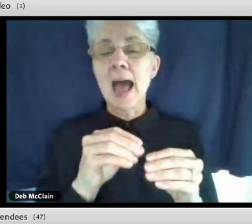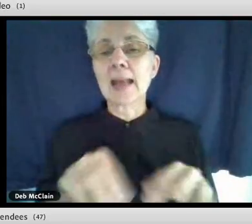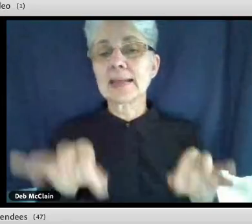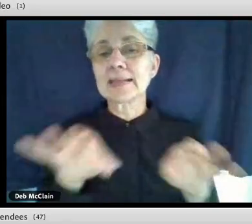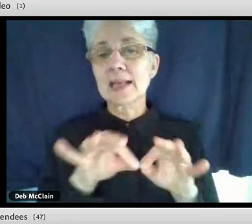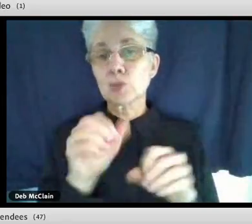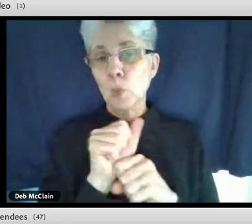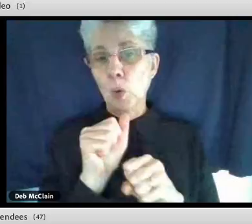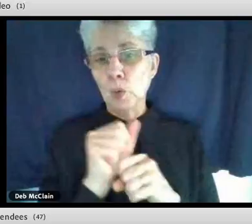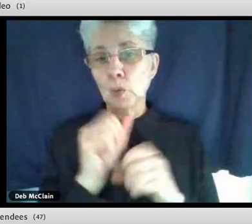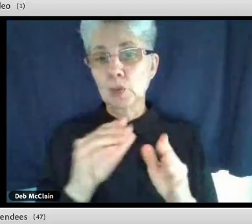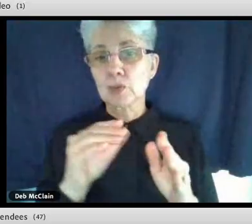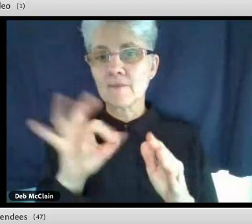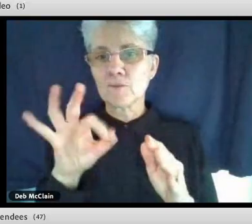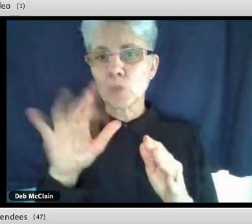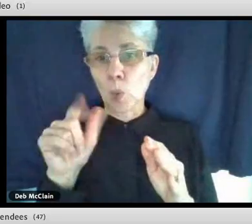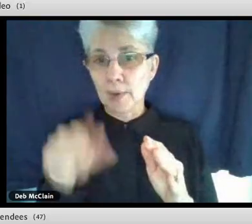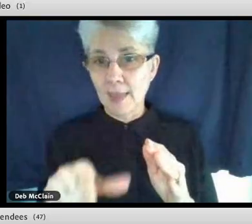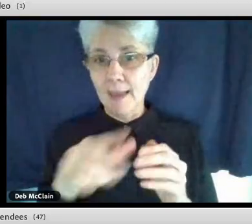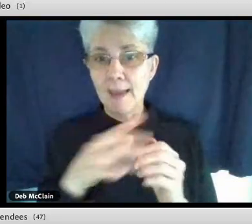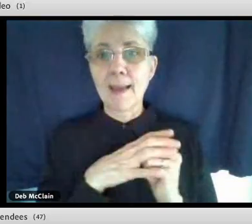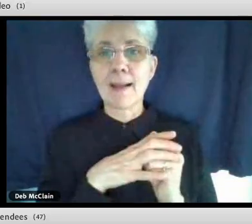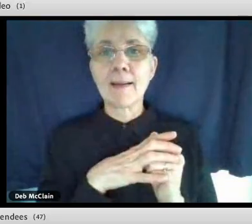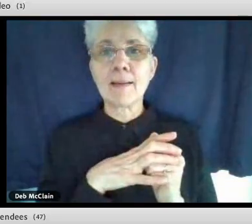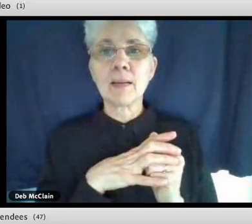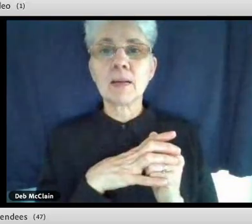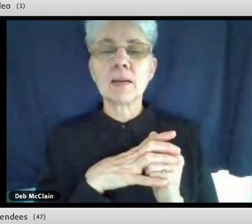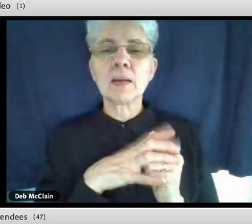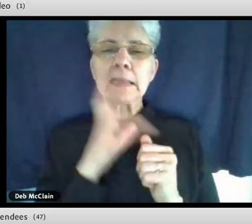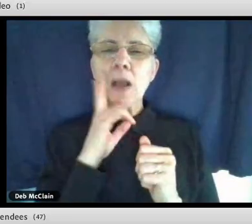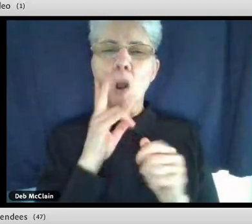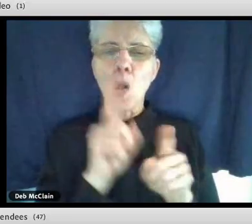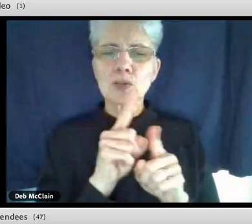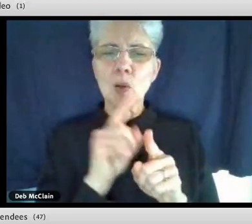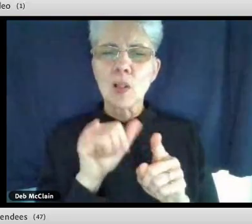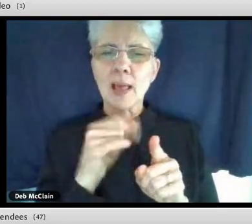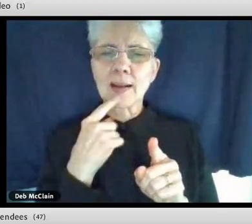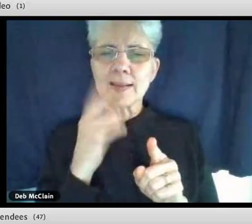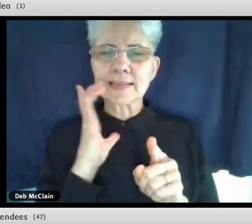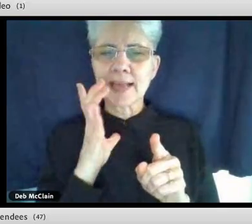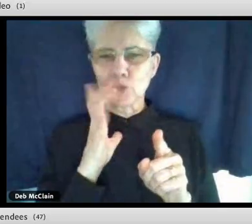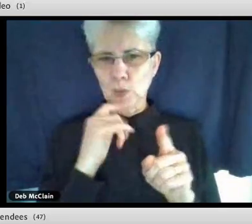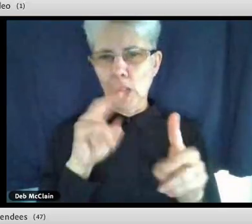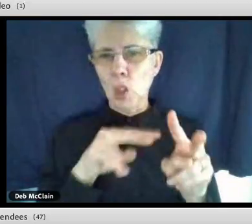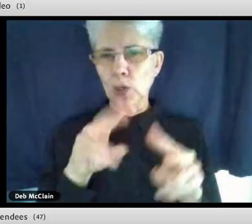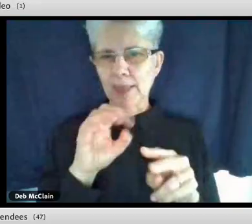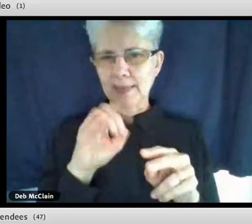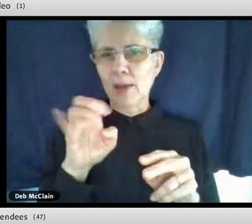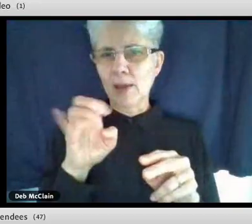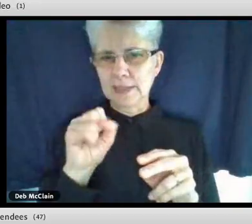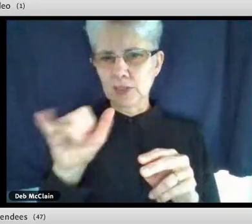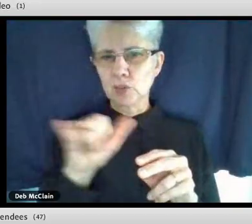So if we wanted to look at Florida, so I go here and click on Florida, and you can also, like I said, you can look at the counties,